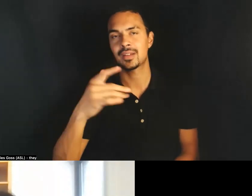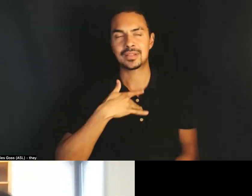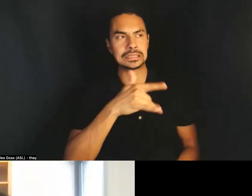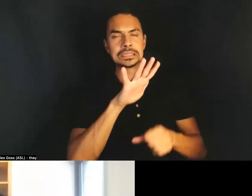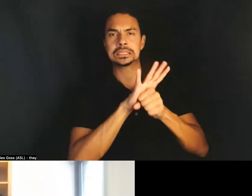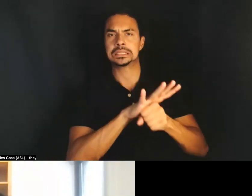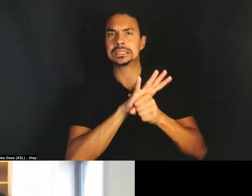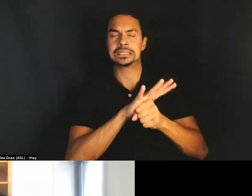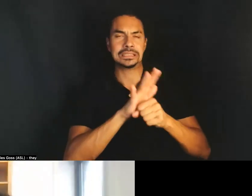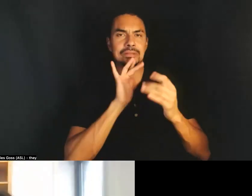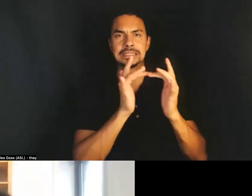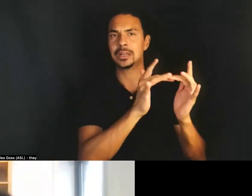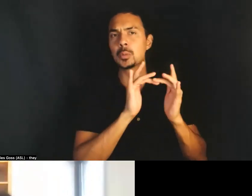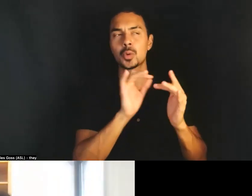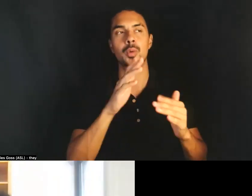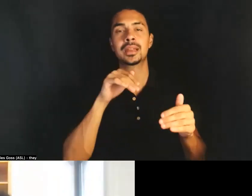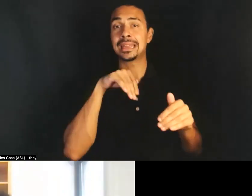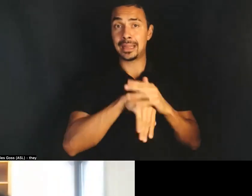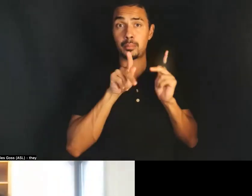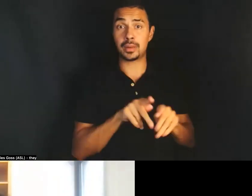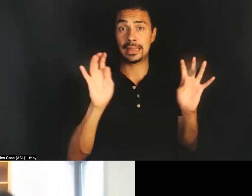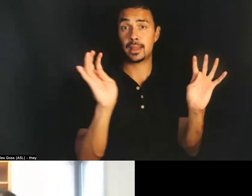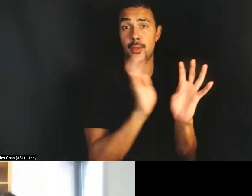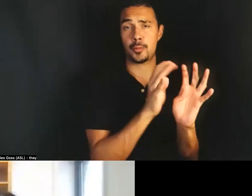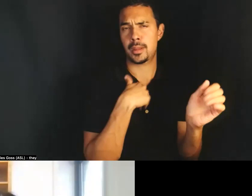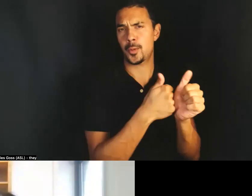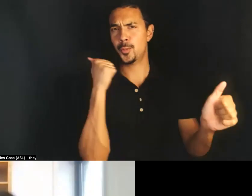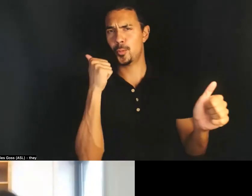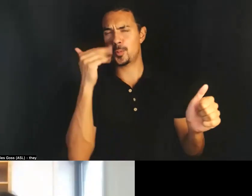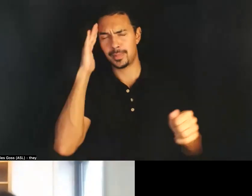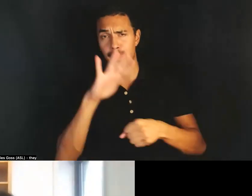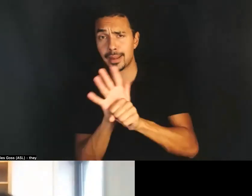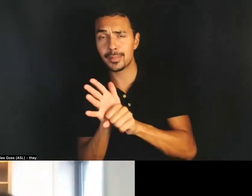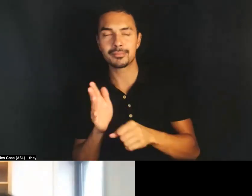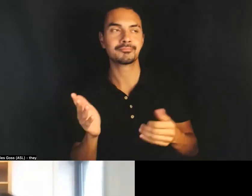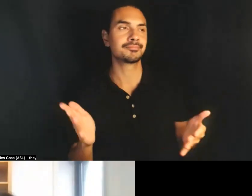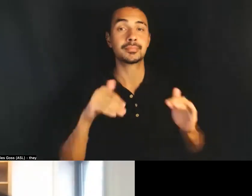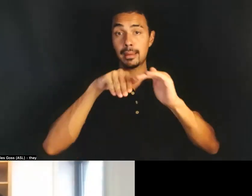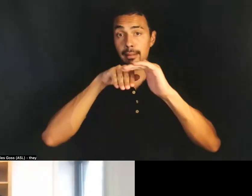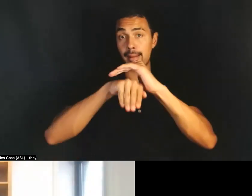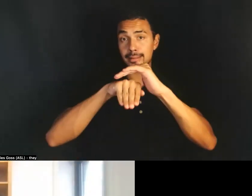networking stressful, or if you are avoiding in person gatherings sort of in this moment the pandemic,